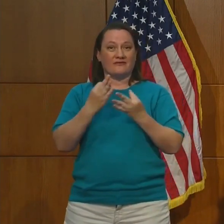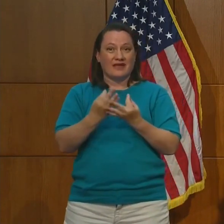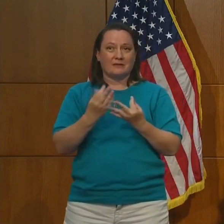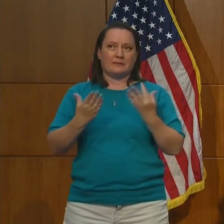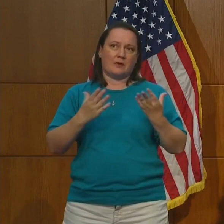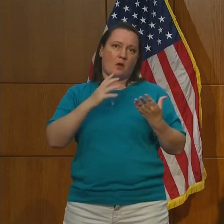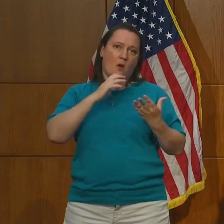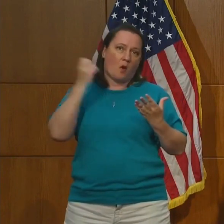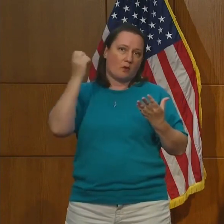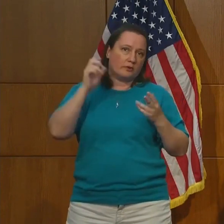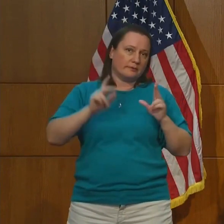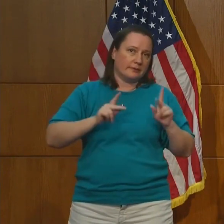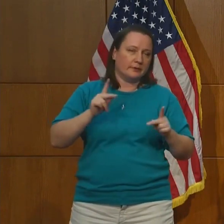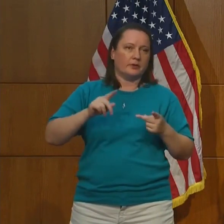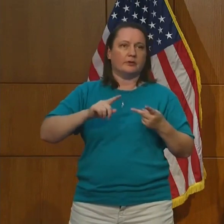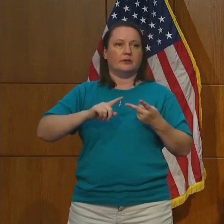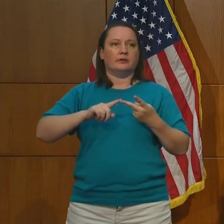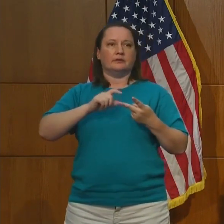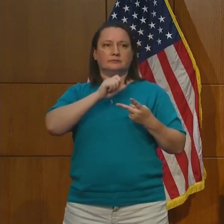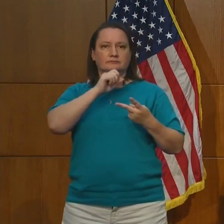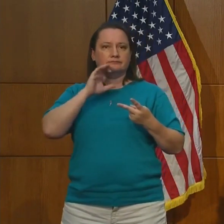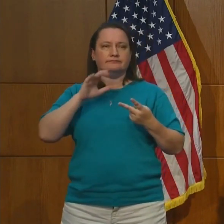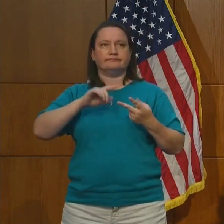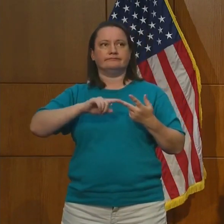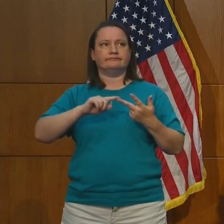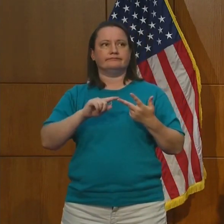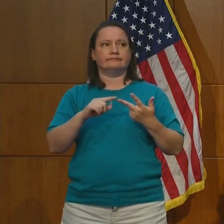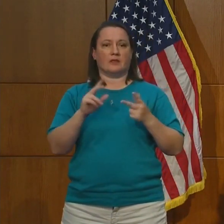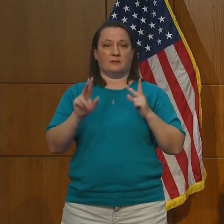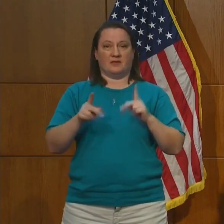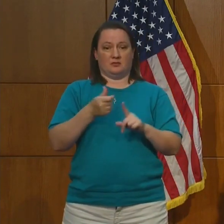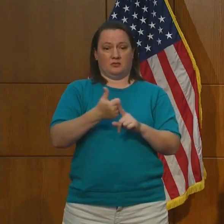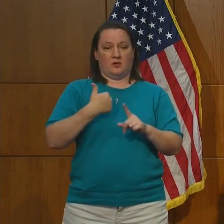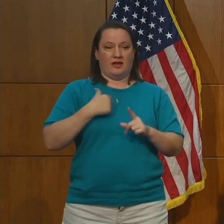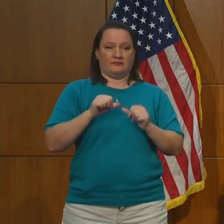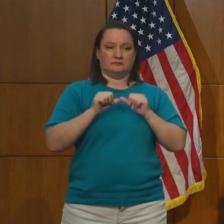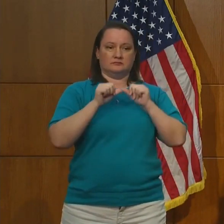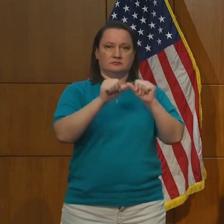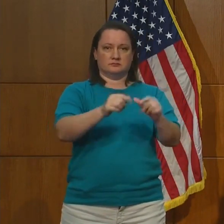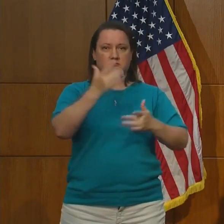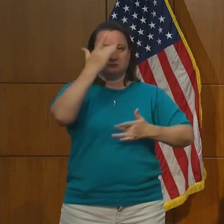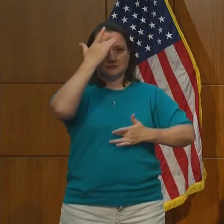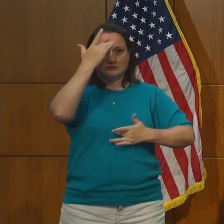REASON FOR THAT IS- AND ALSO TO KEEP IN MIND THAT. ACT OF FAMILY WHERE THERE ARE ELDERLY